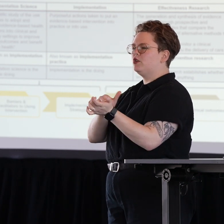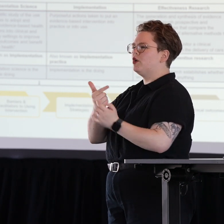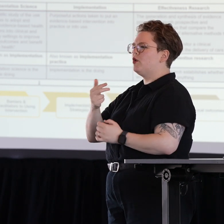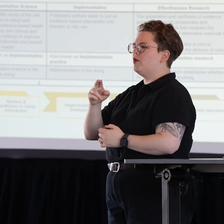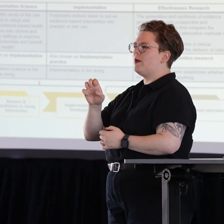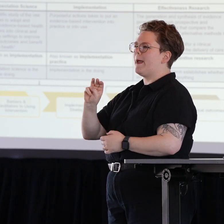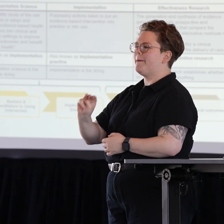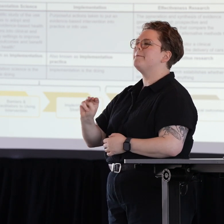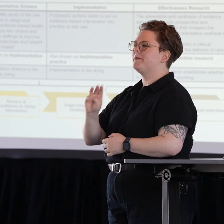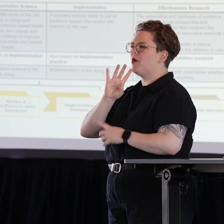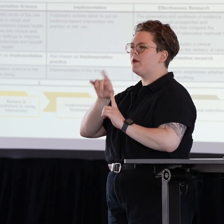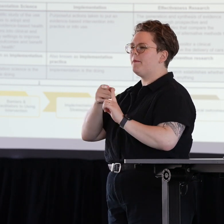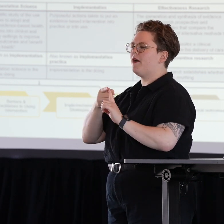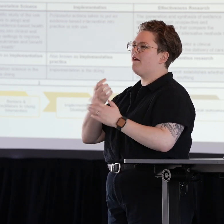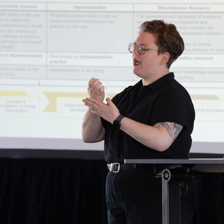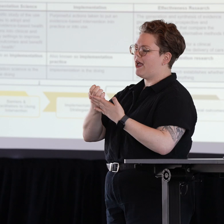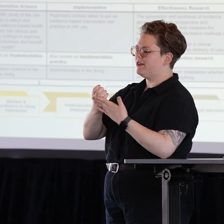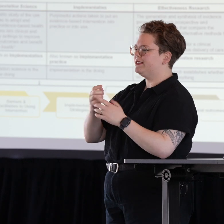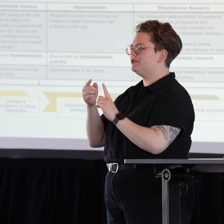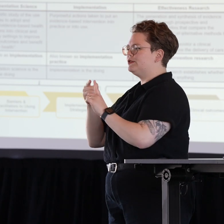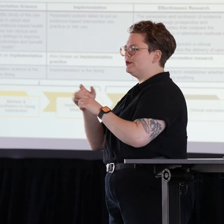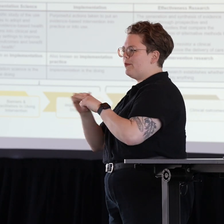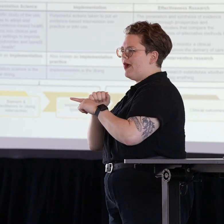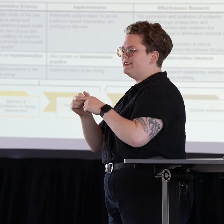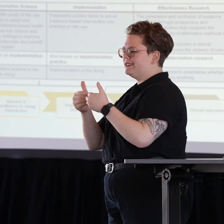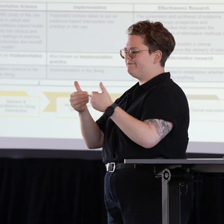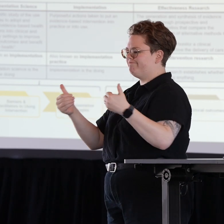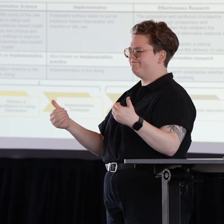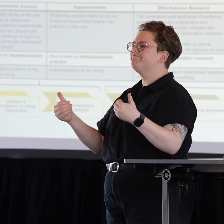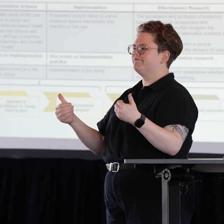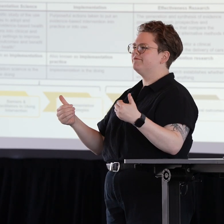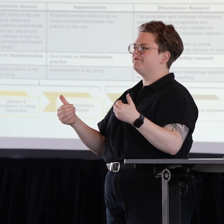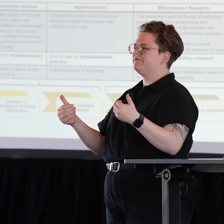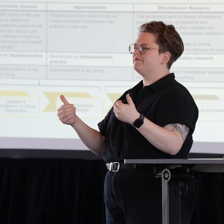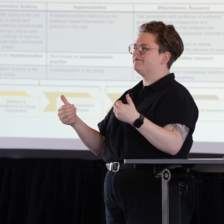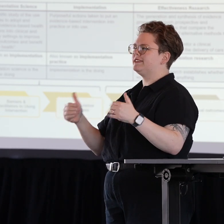talked about the evidence-to-practice gap. And where I think it helps to start is to think about effectiveness